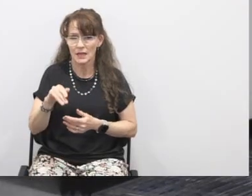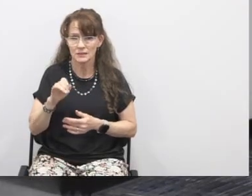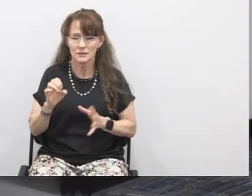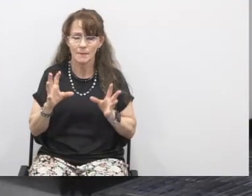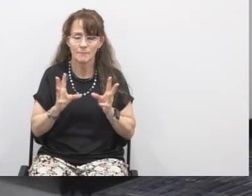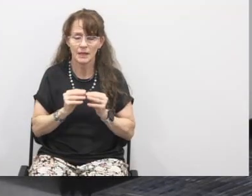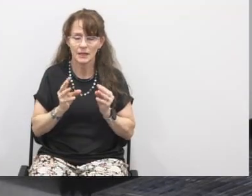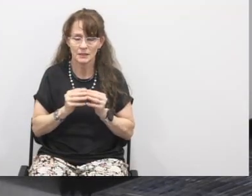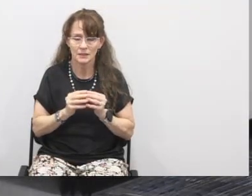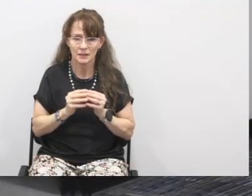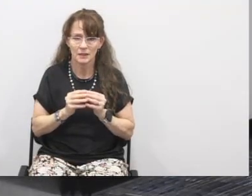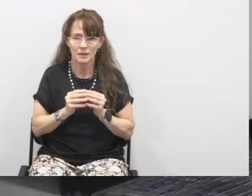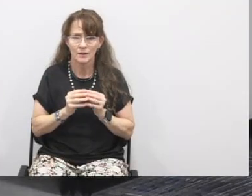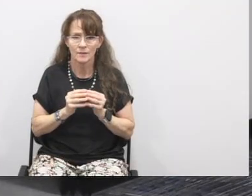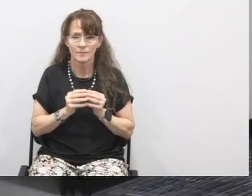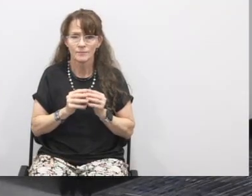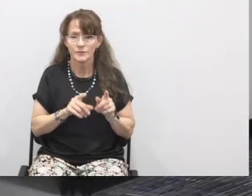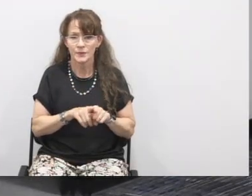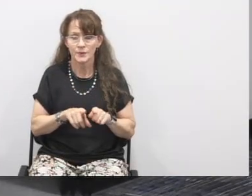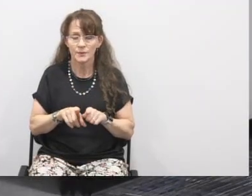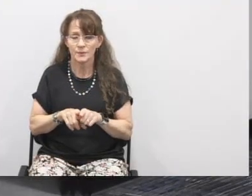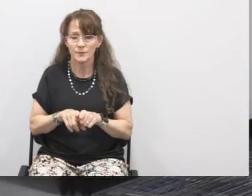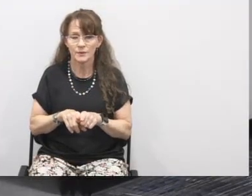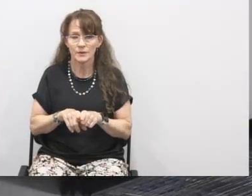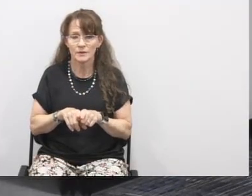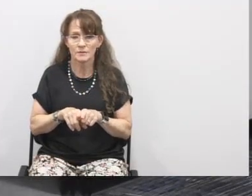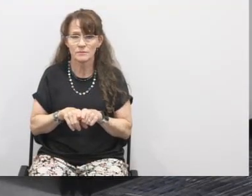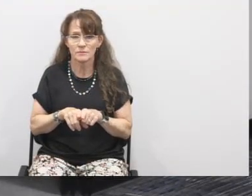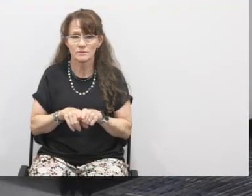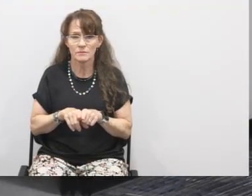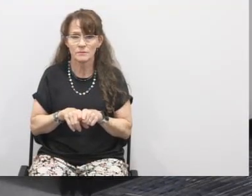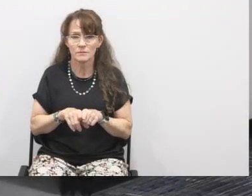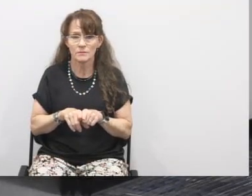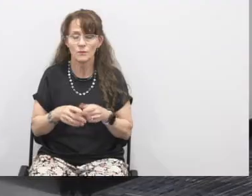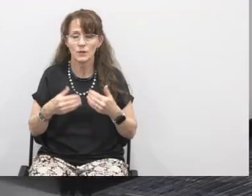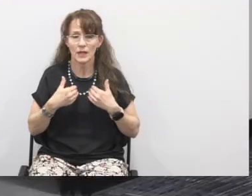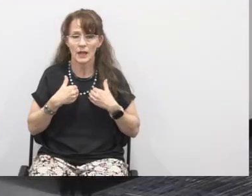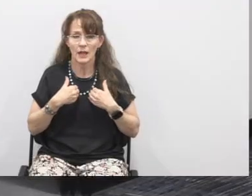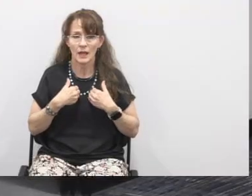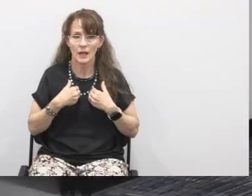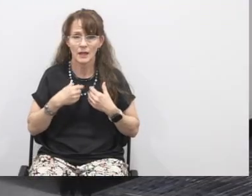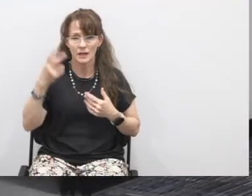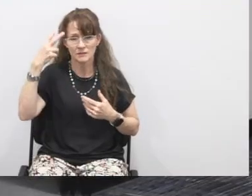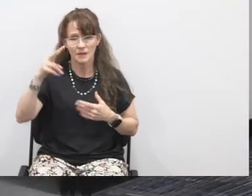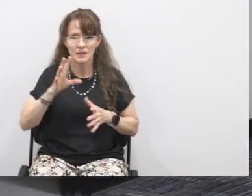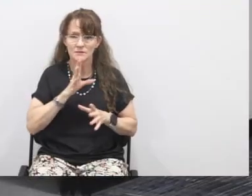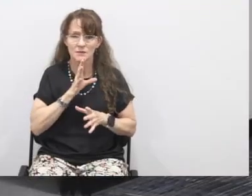our school site meeting as well, is that we also had our Spanish speakers attend the meeting.